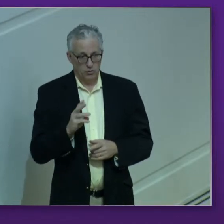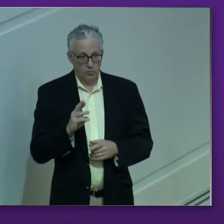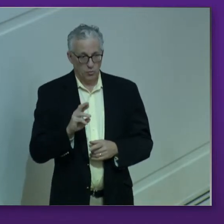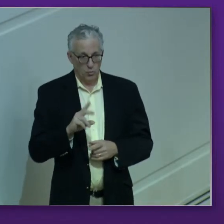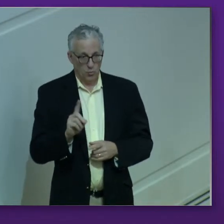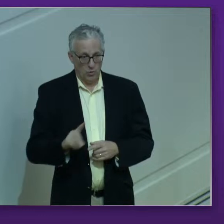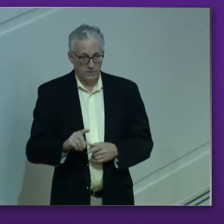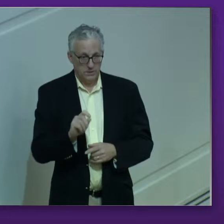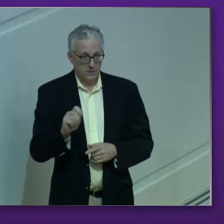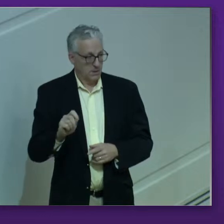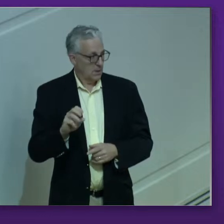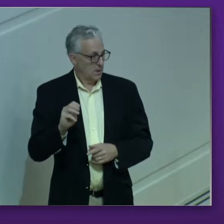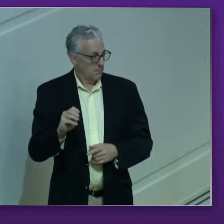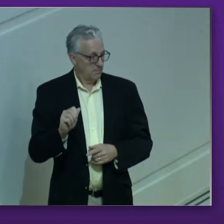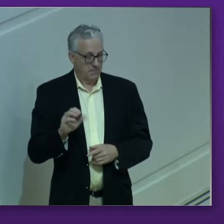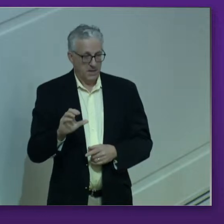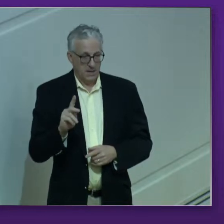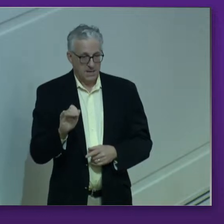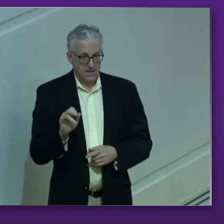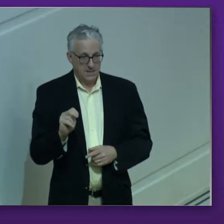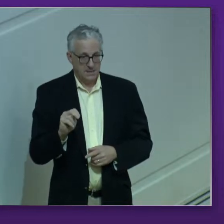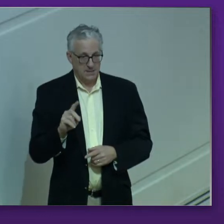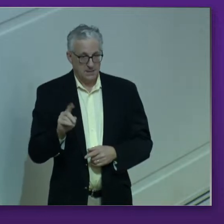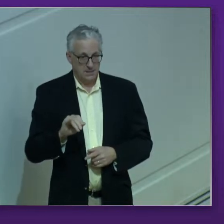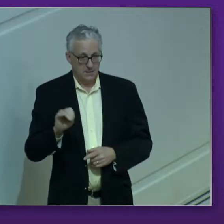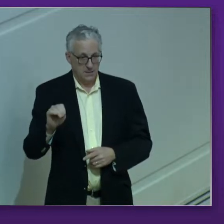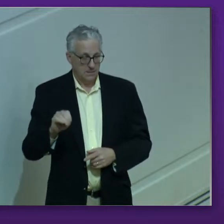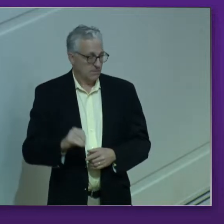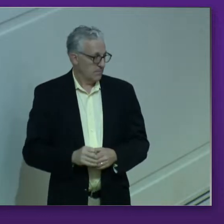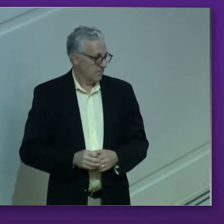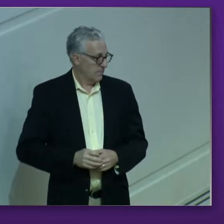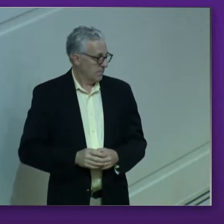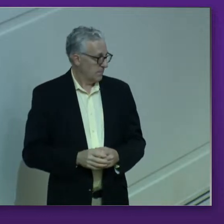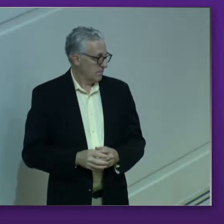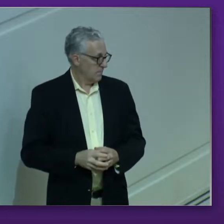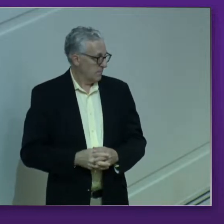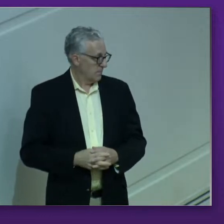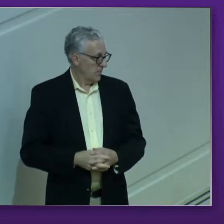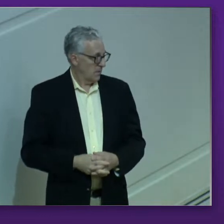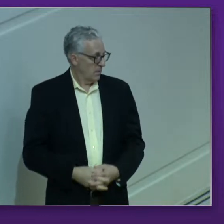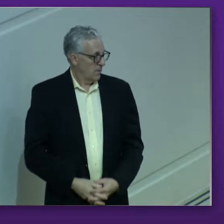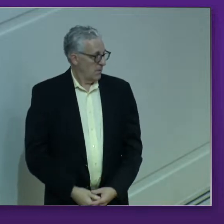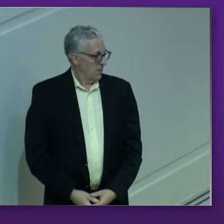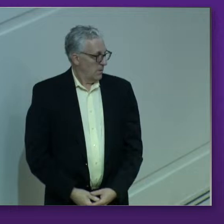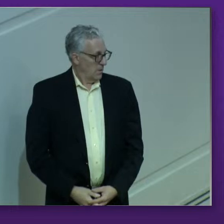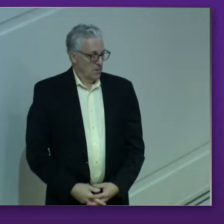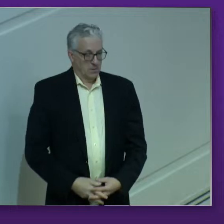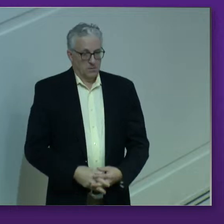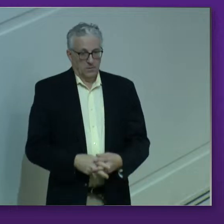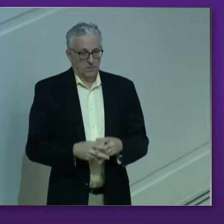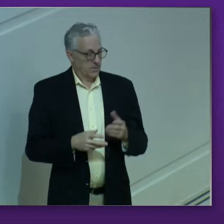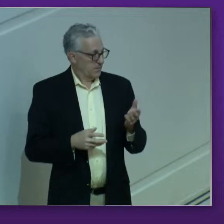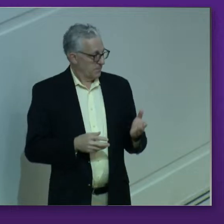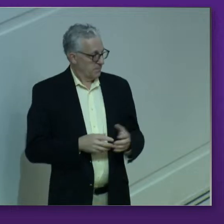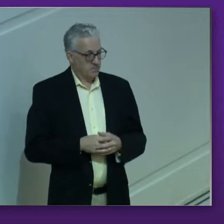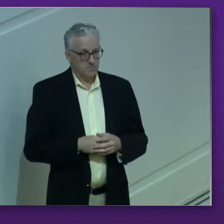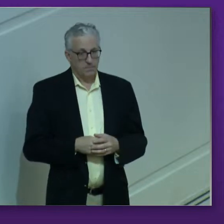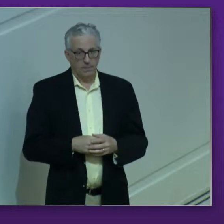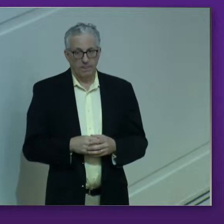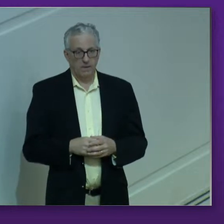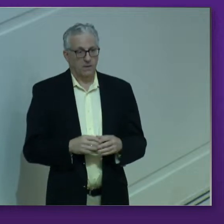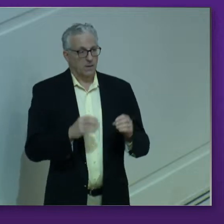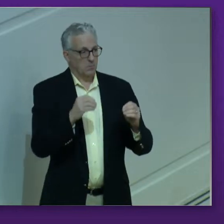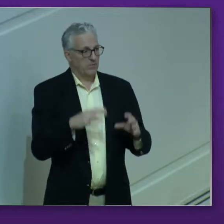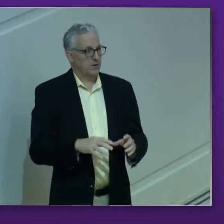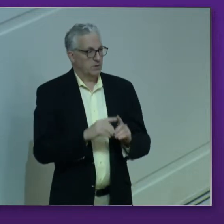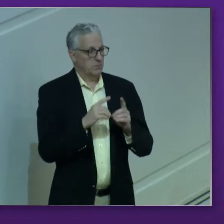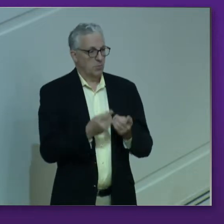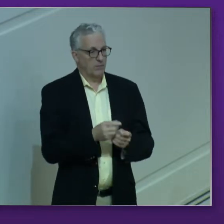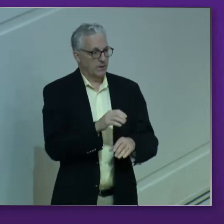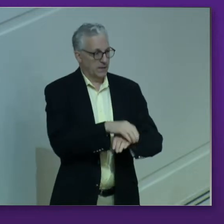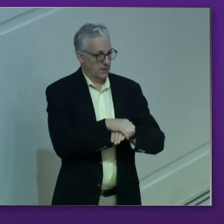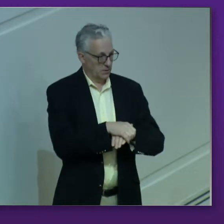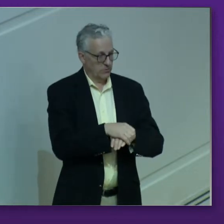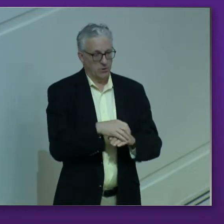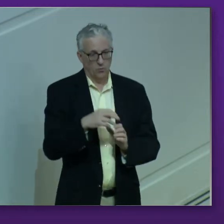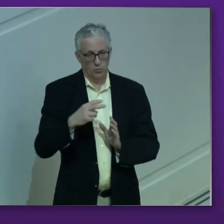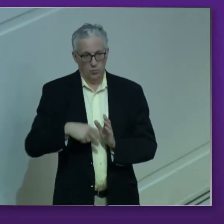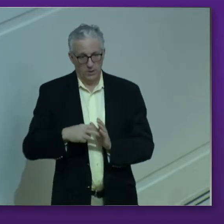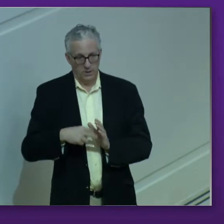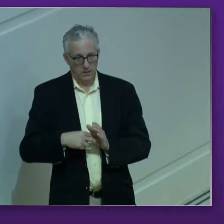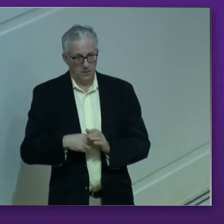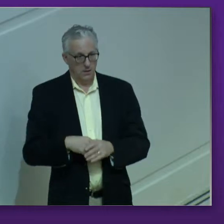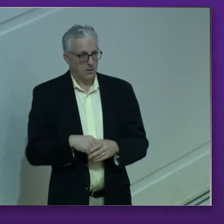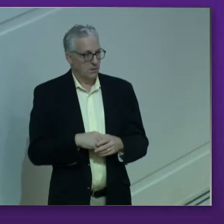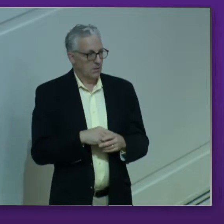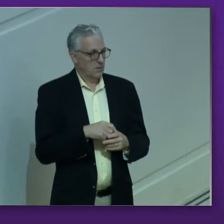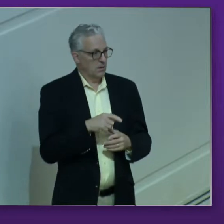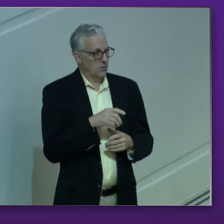[LISTING NAMES] TO THE STAGE.